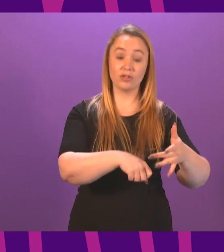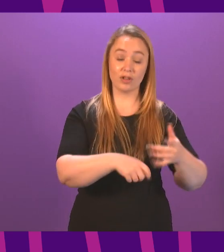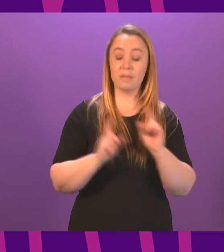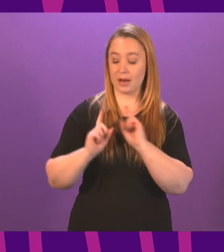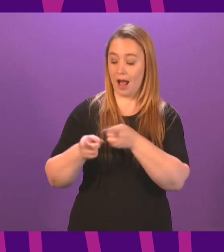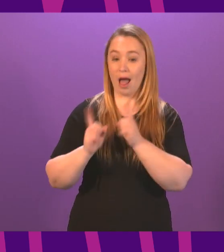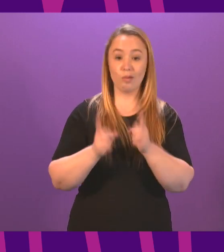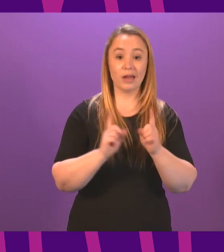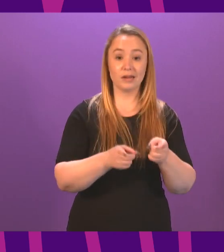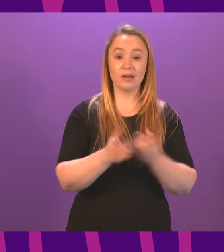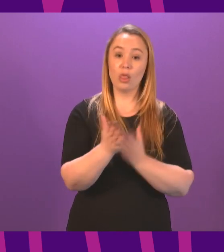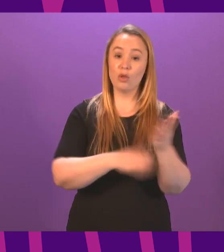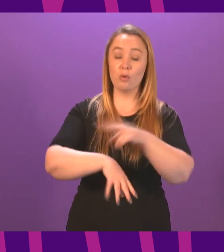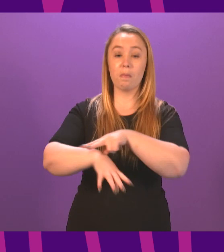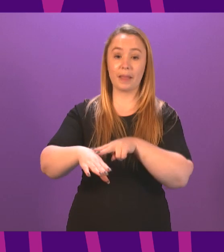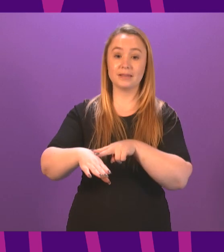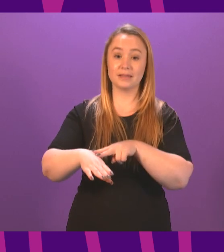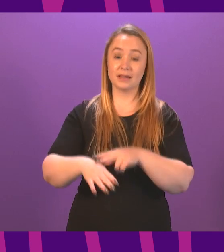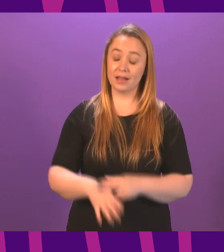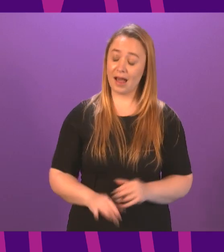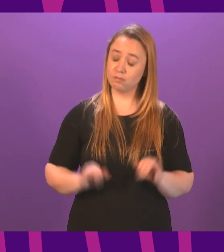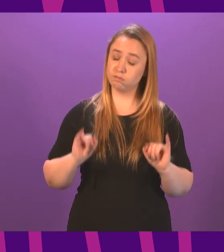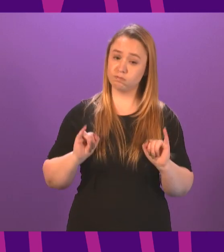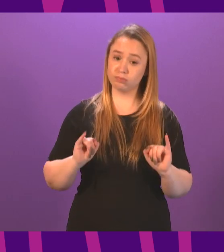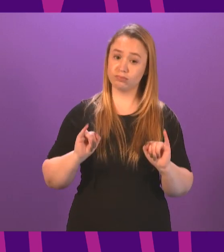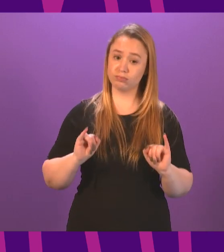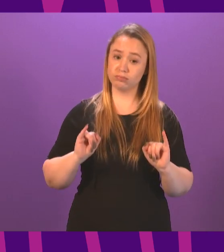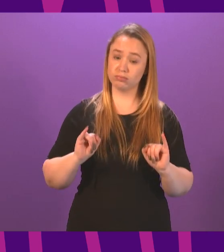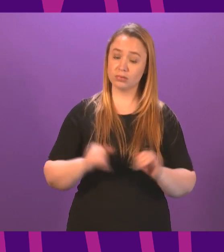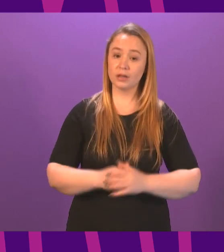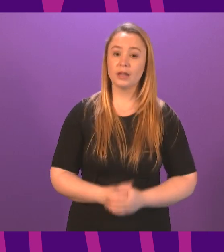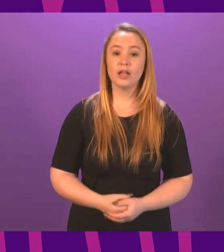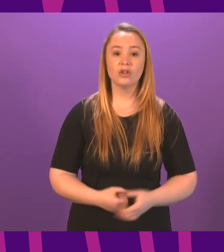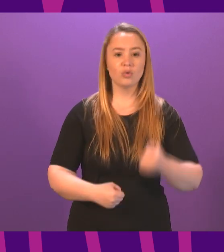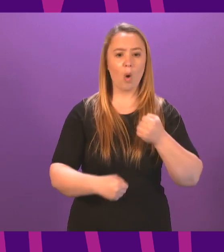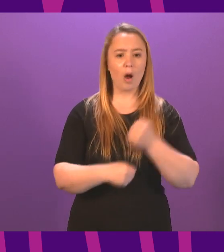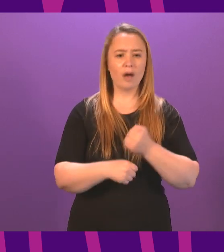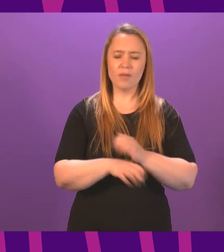That is truly pitiful. Why is the Government not supporting our police with the enormous